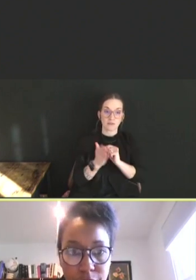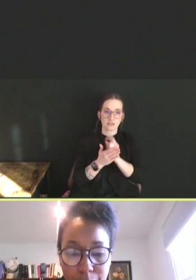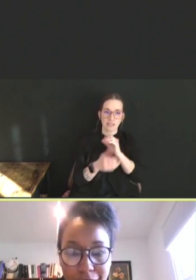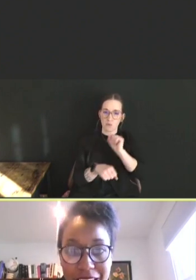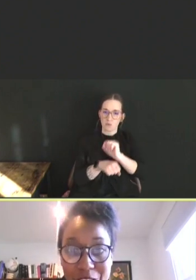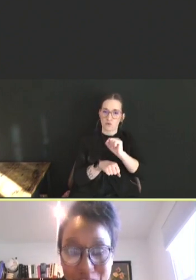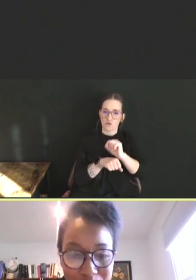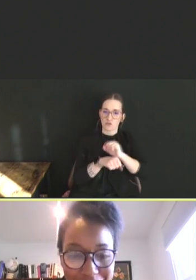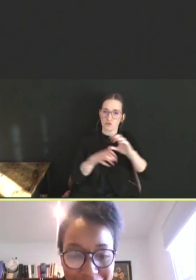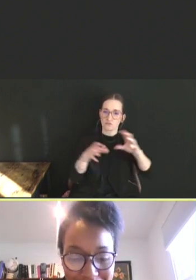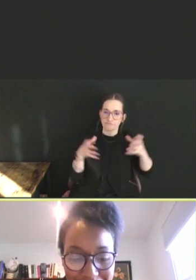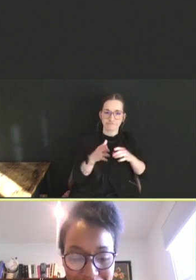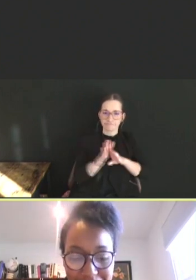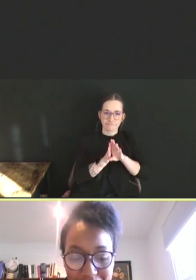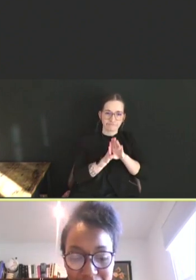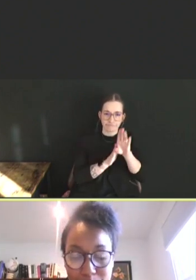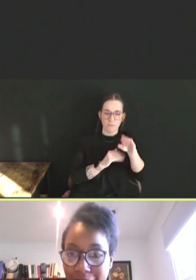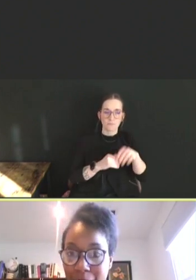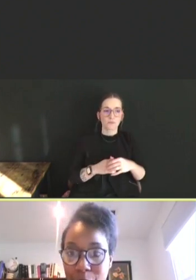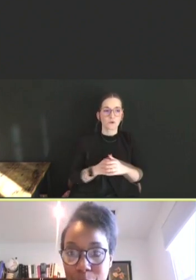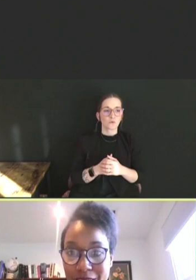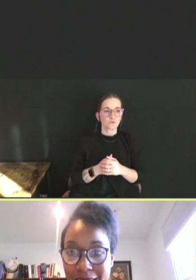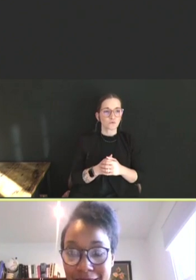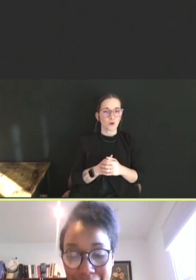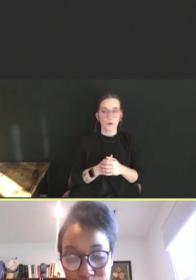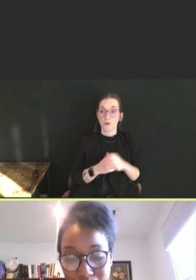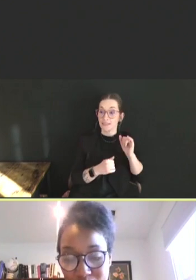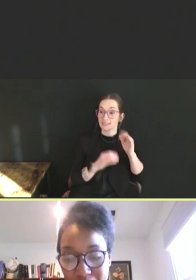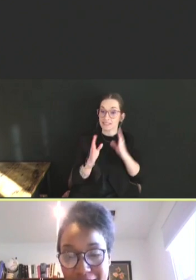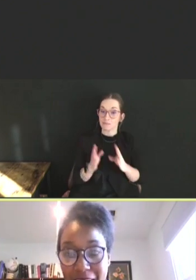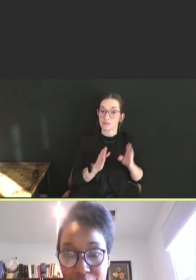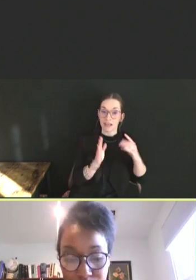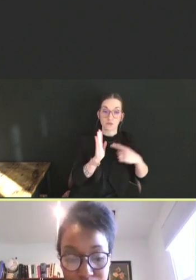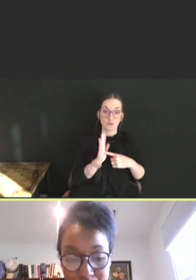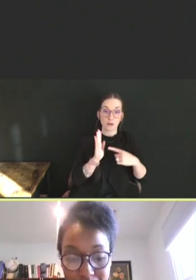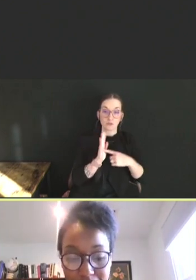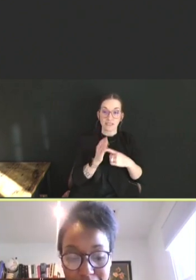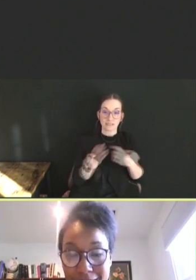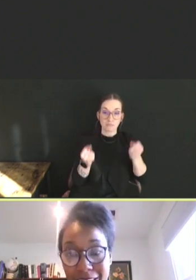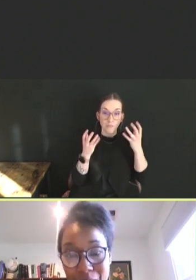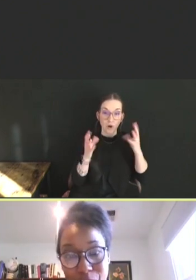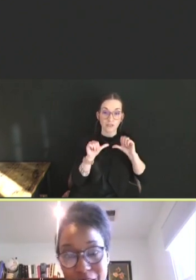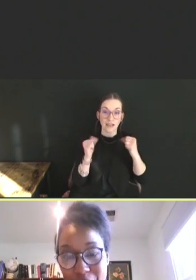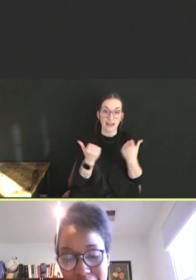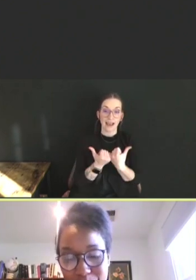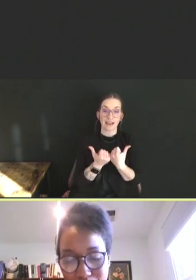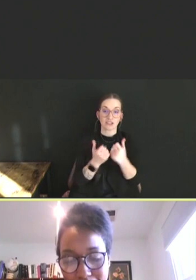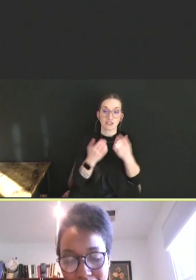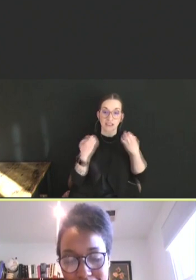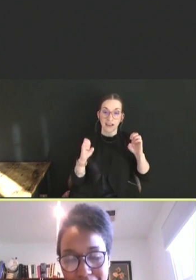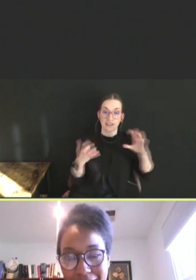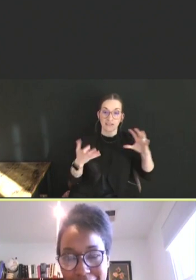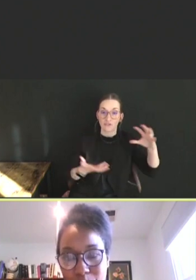So, again, this plan represents an interagency effort, is an interagency product, and was